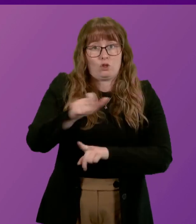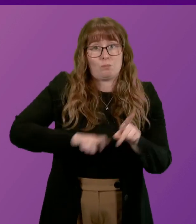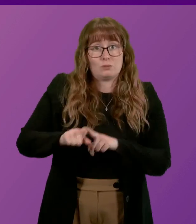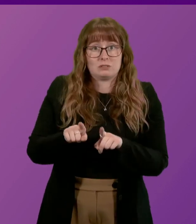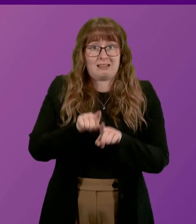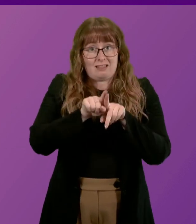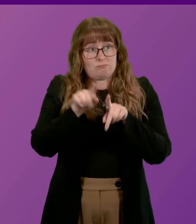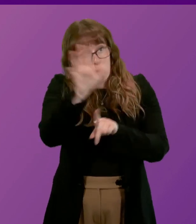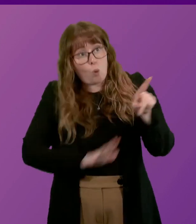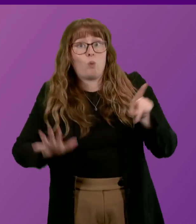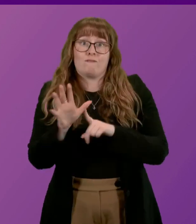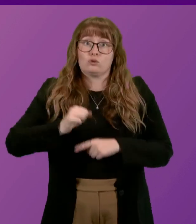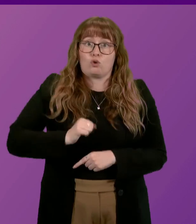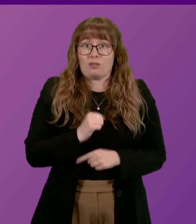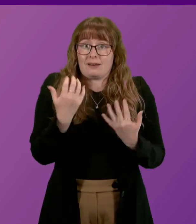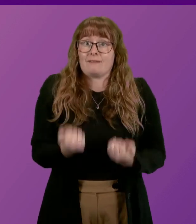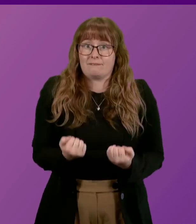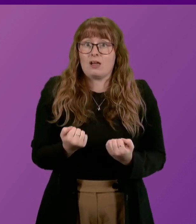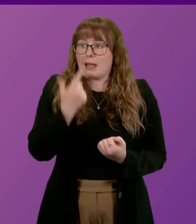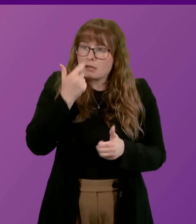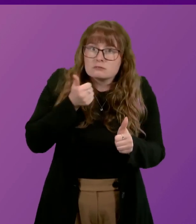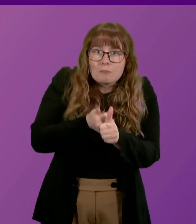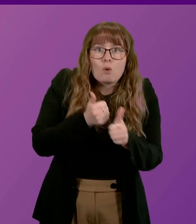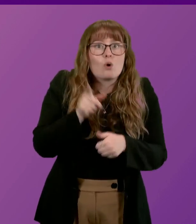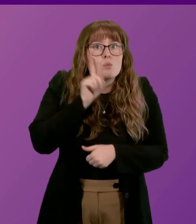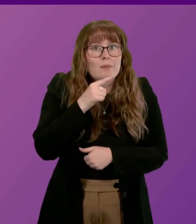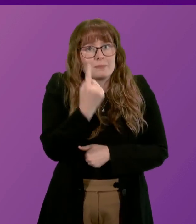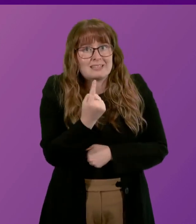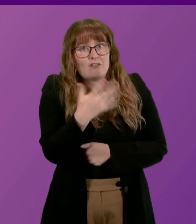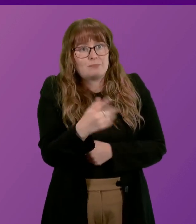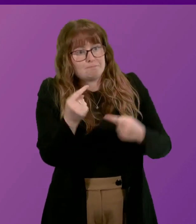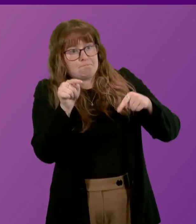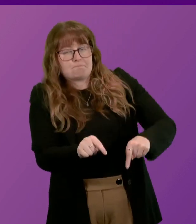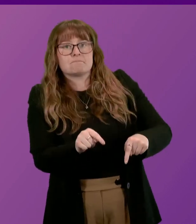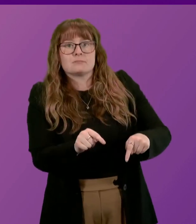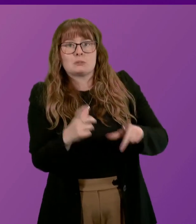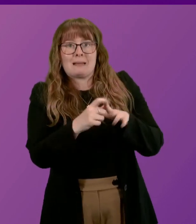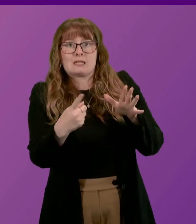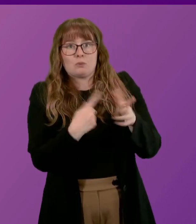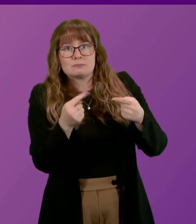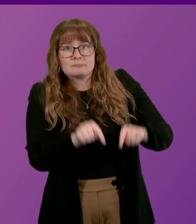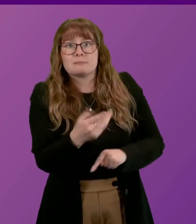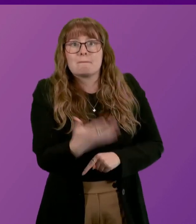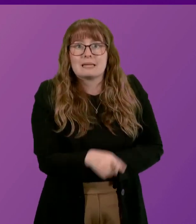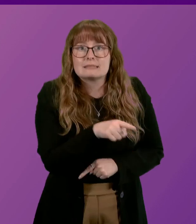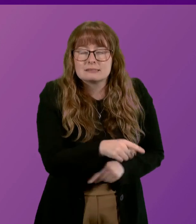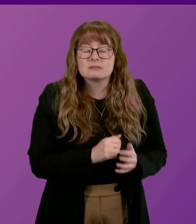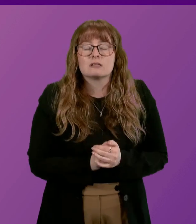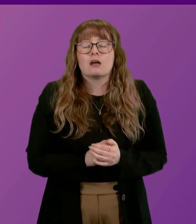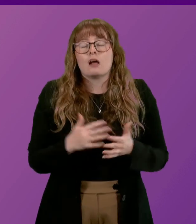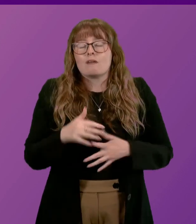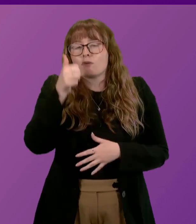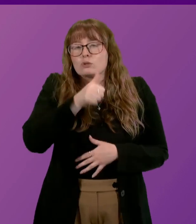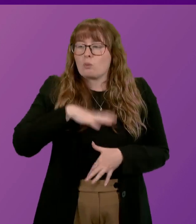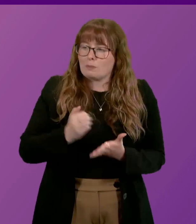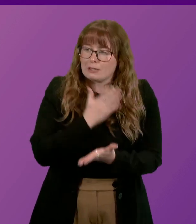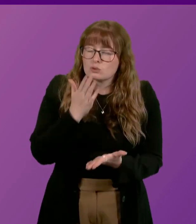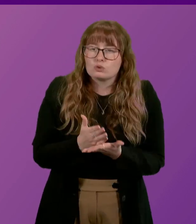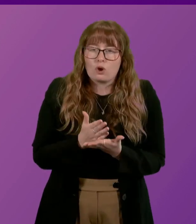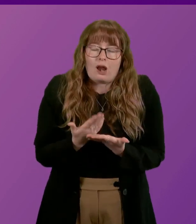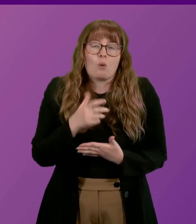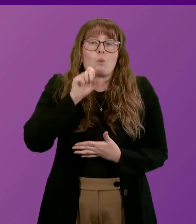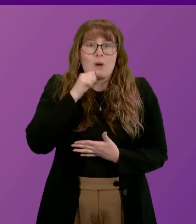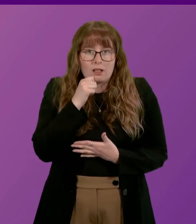breadth of Scotland to assist women who are facing domestic abuse. I will take the opportunity after